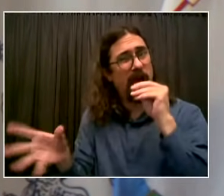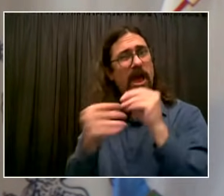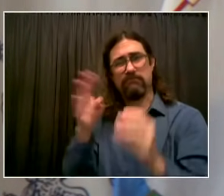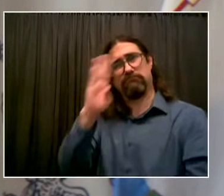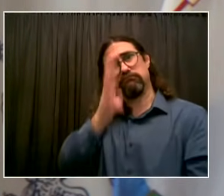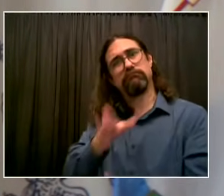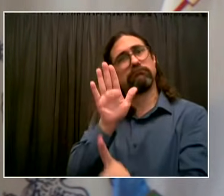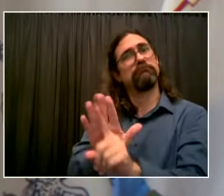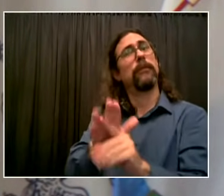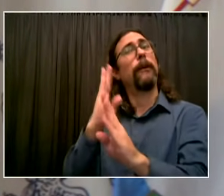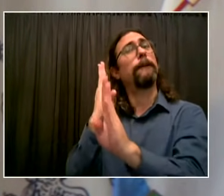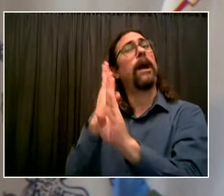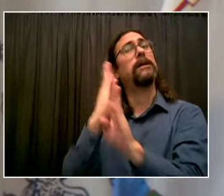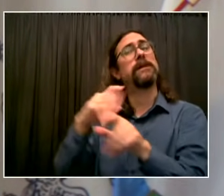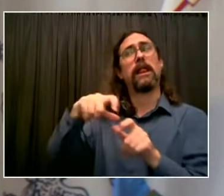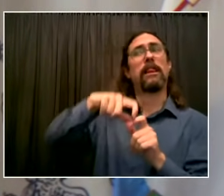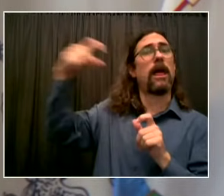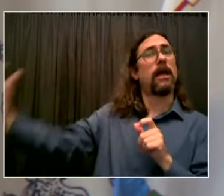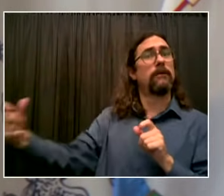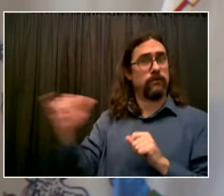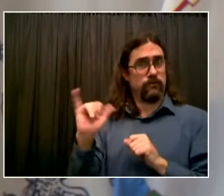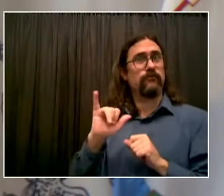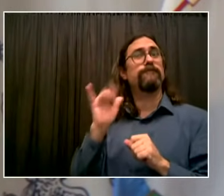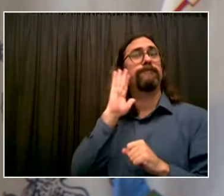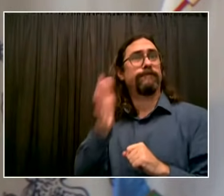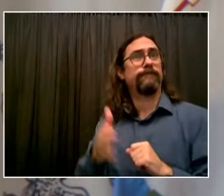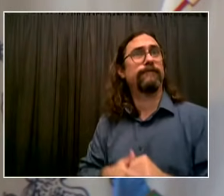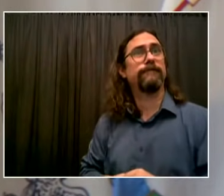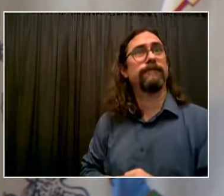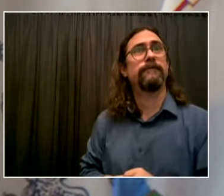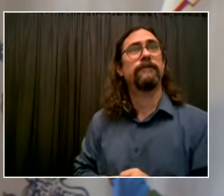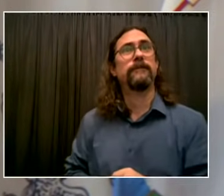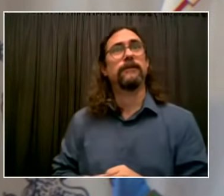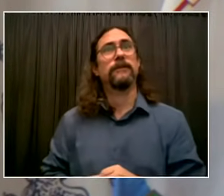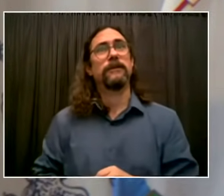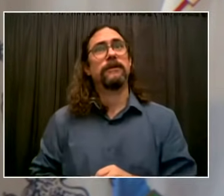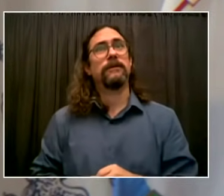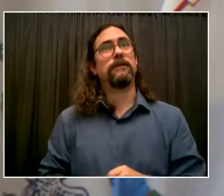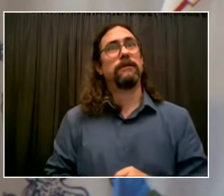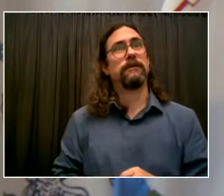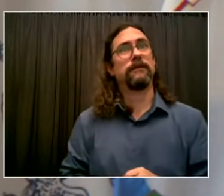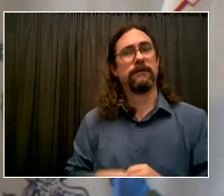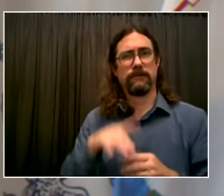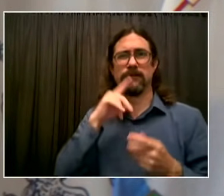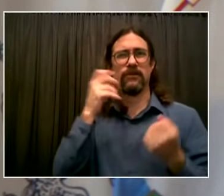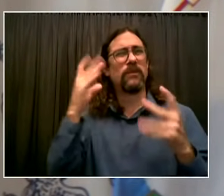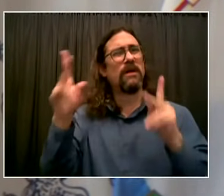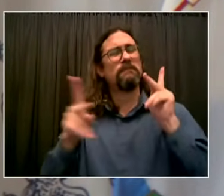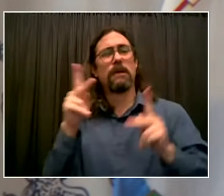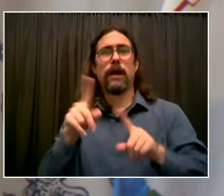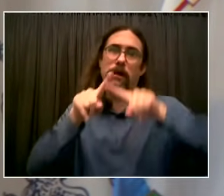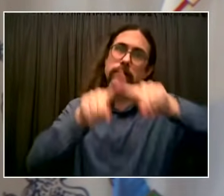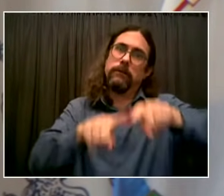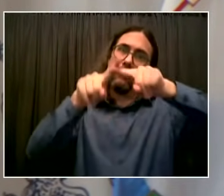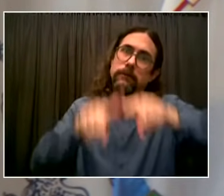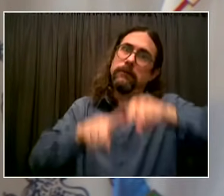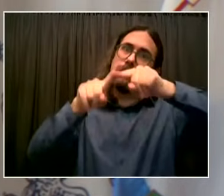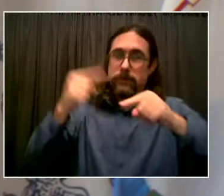THE ADDITION OF BUS WAYS AS WELL. BUT FAST FORWARD, WE NEED TO LEAN PEOPLEFF O THE RELNCIAE OF FOSSIL FUELS AND